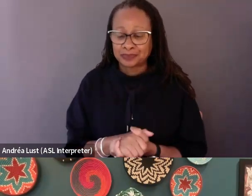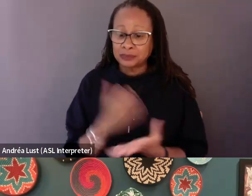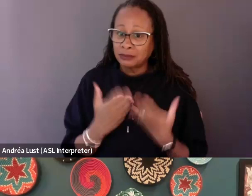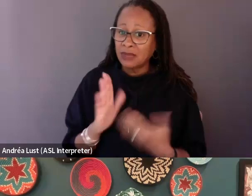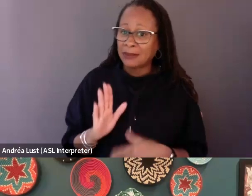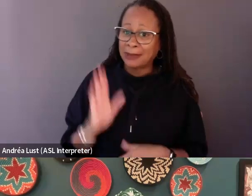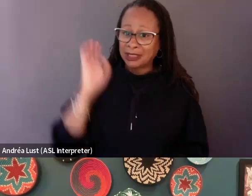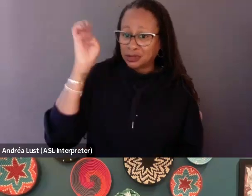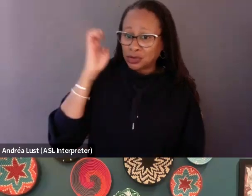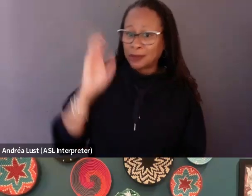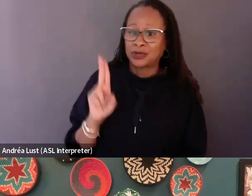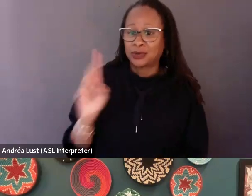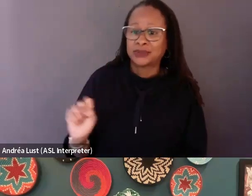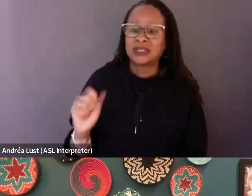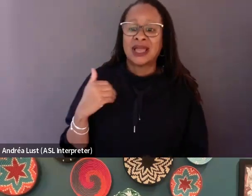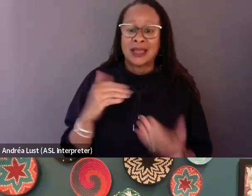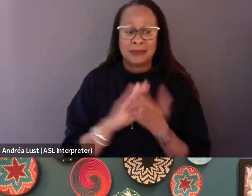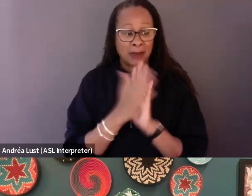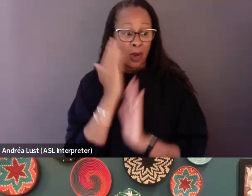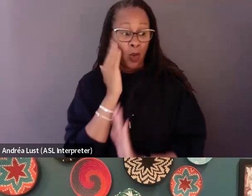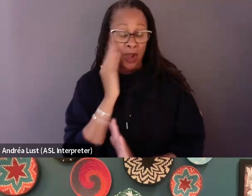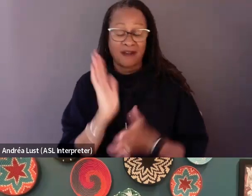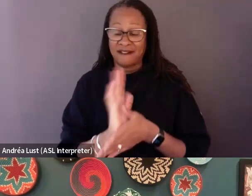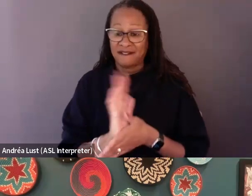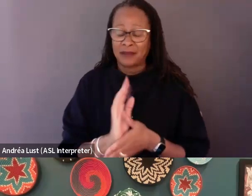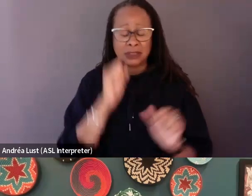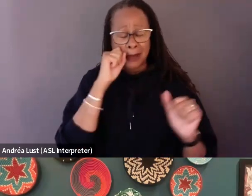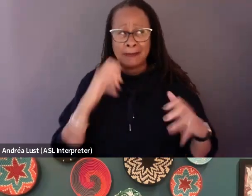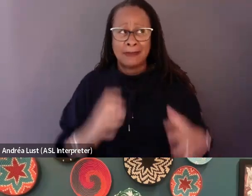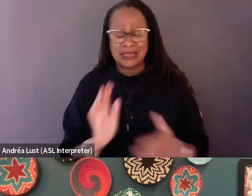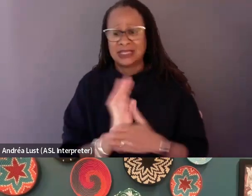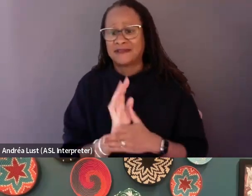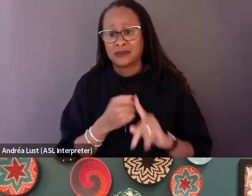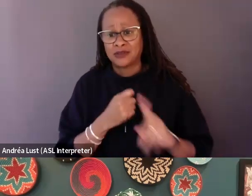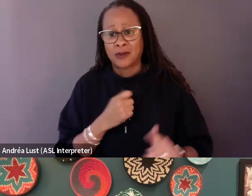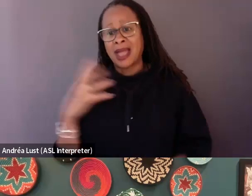and the United States, are becoming aware of it of some extraordinary films coming out of India.